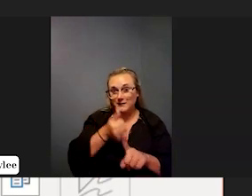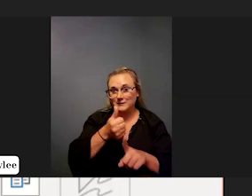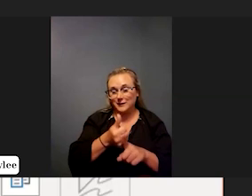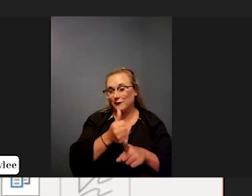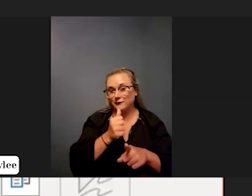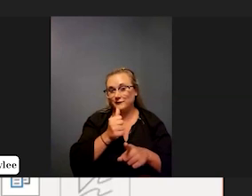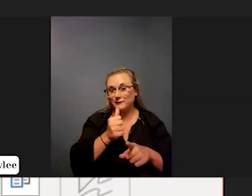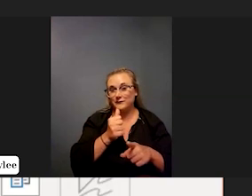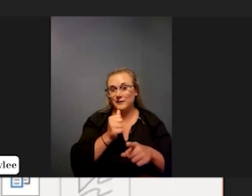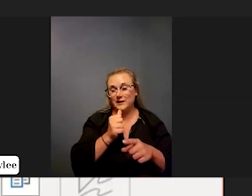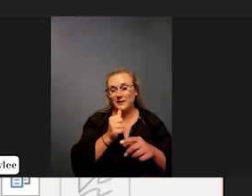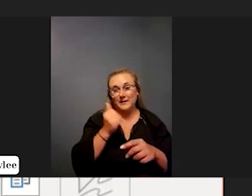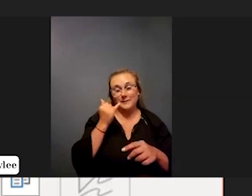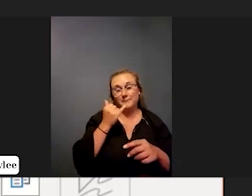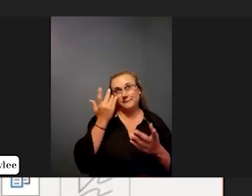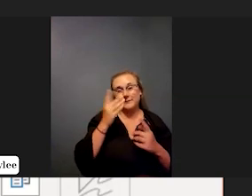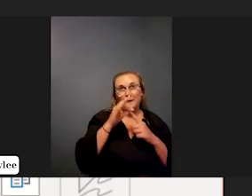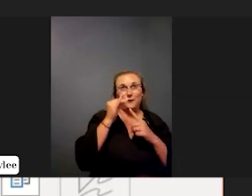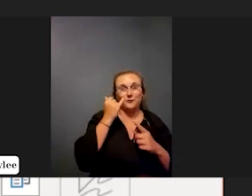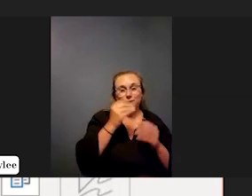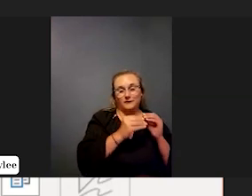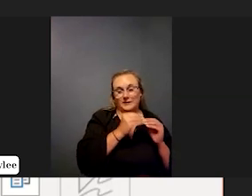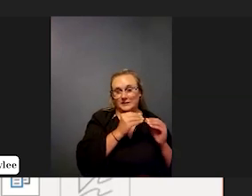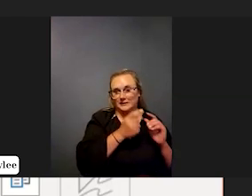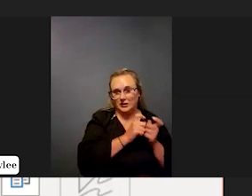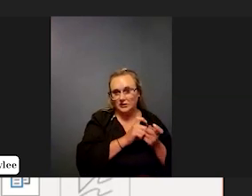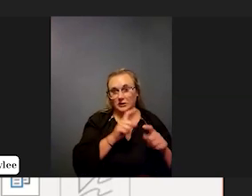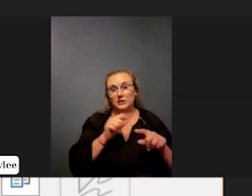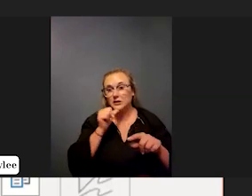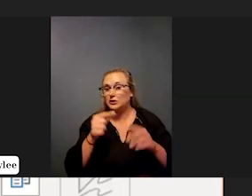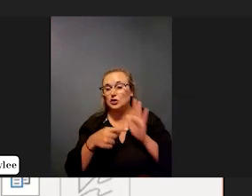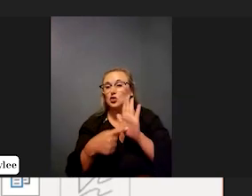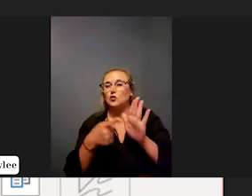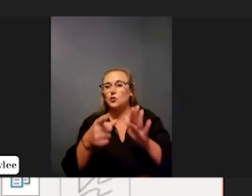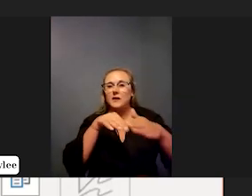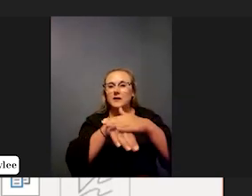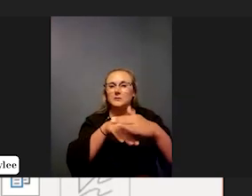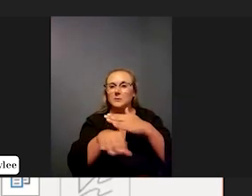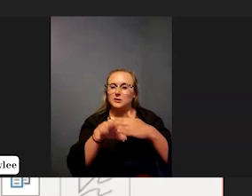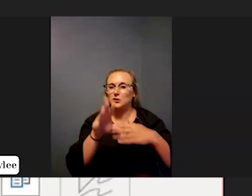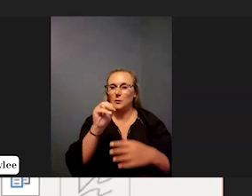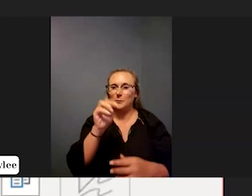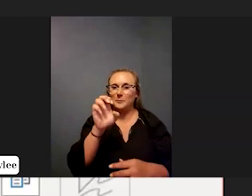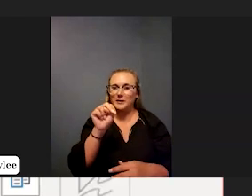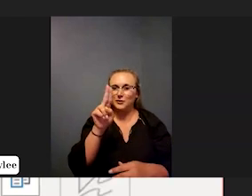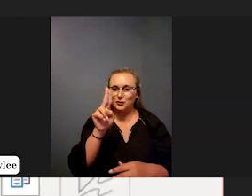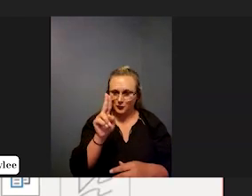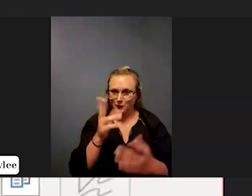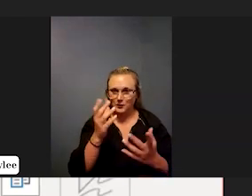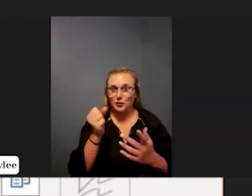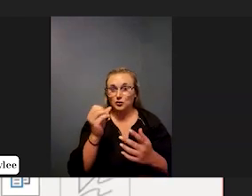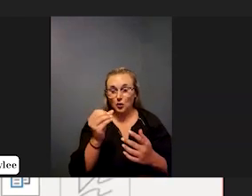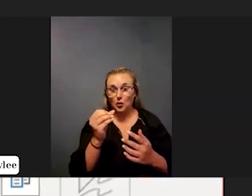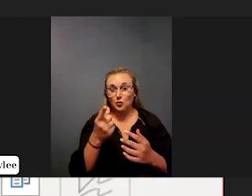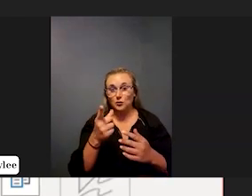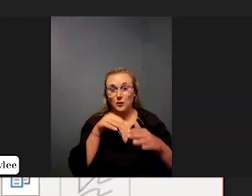Uh, that show you the accessibility menu. Um, which means that in order to get accessibility open and in order to generate alt text,